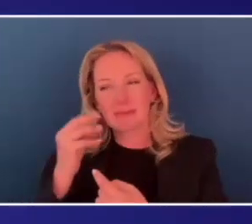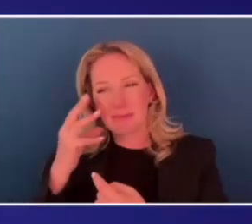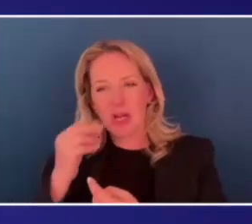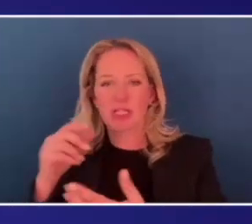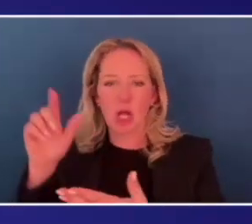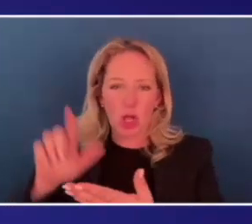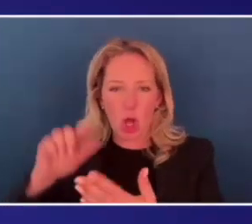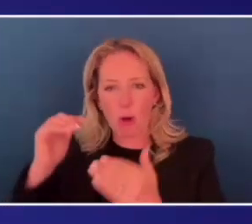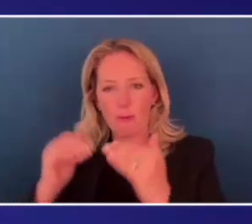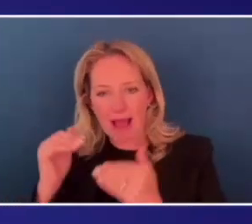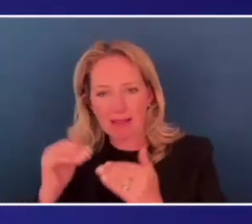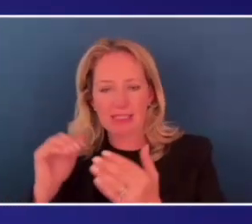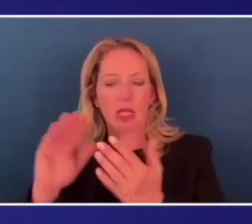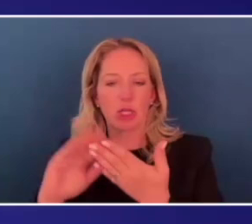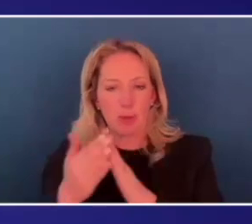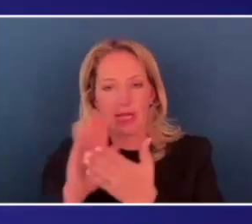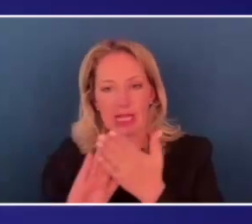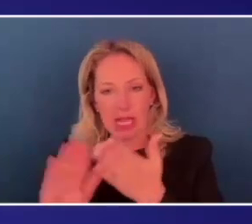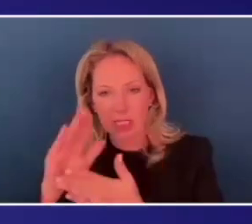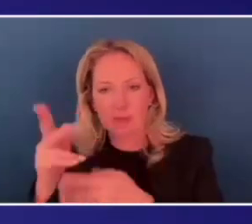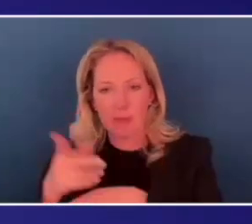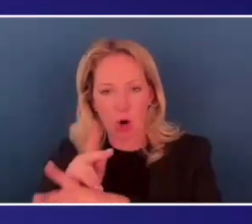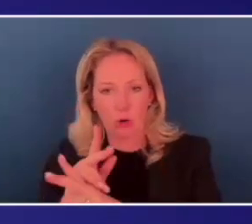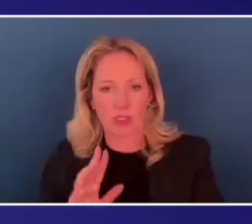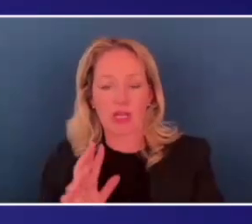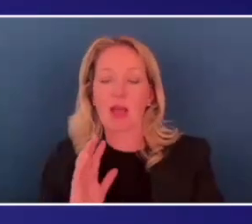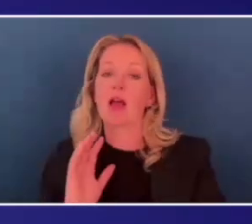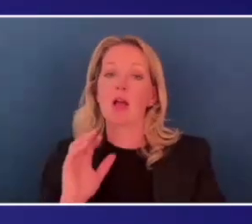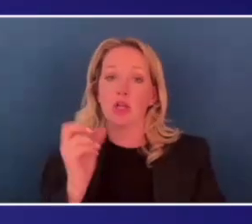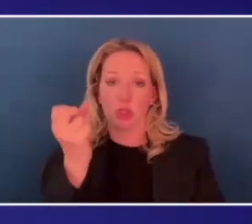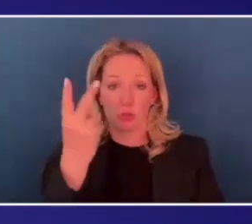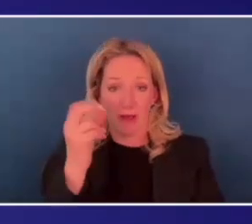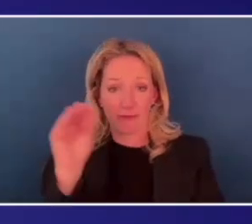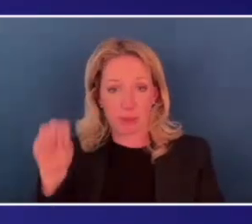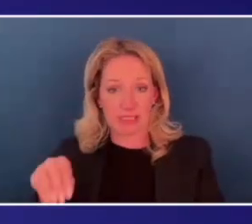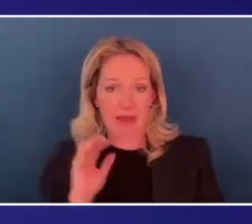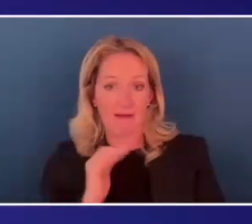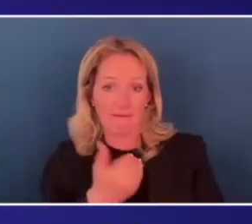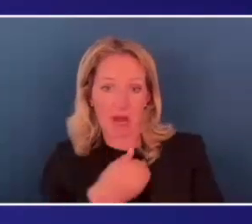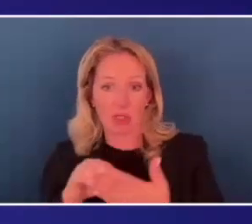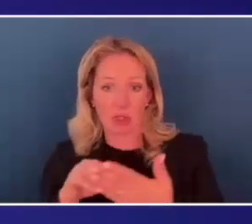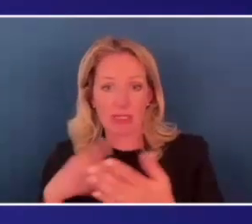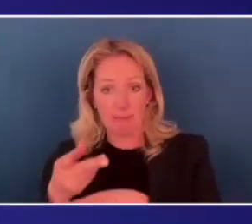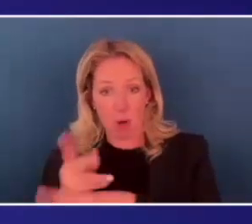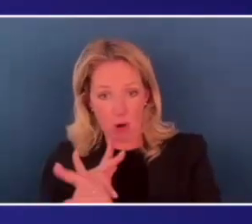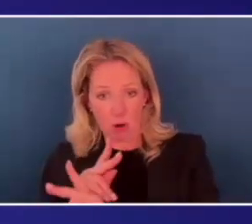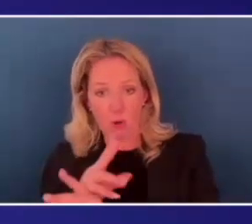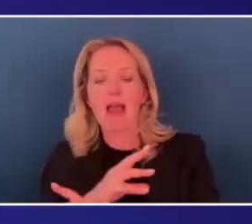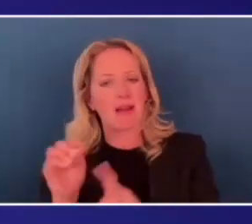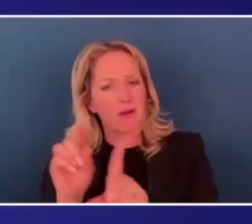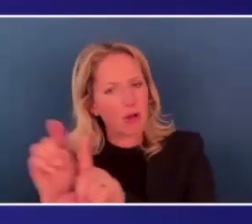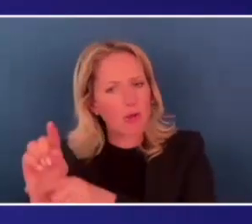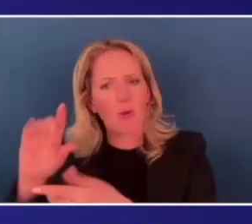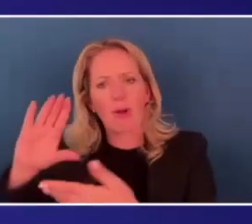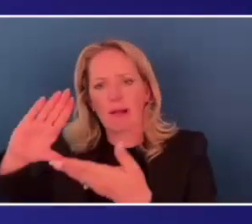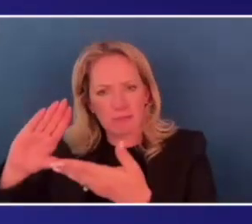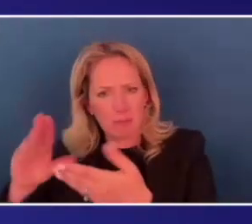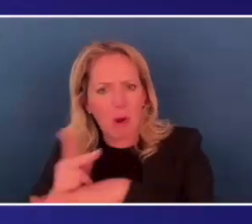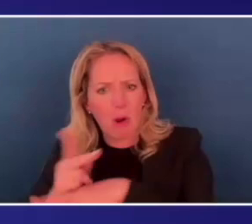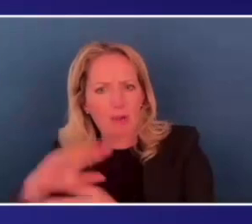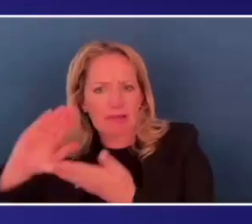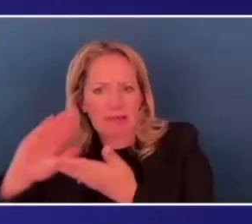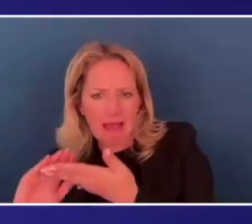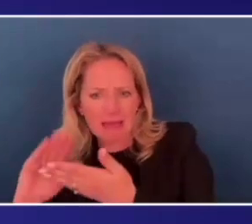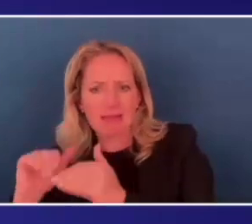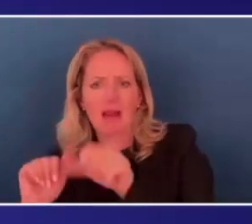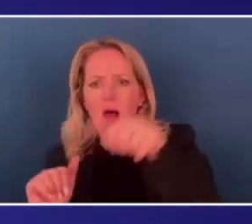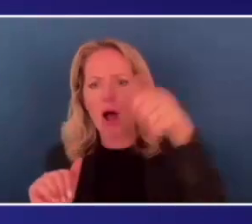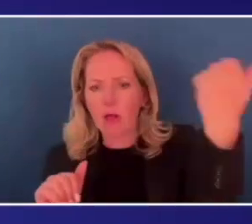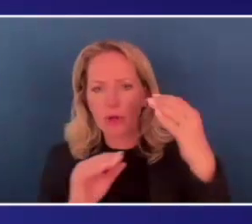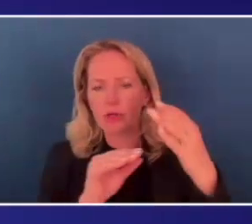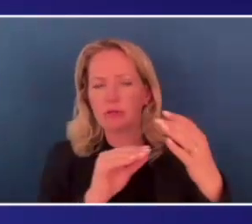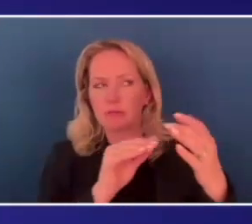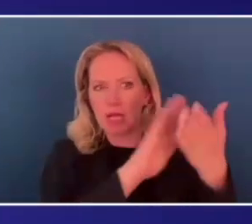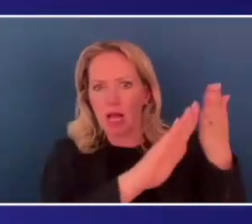Only 12% of our students borrow and they borrow significantly lower amounts than other types of students. They are more likely to be low income and face greater obstacles to repayment.